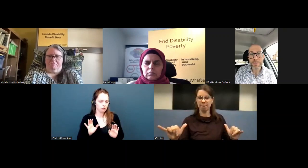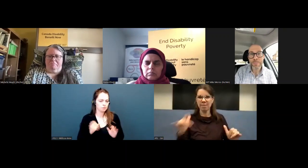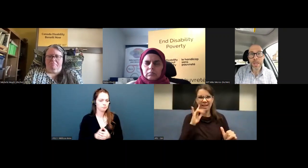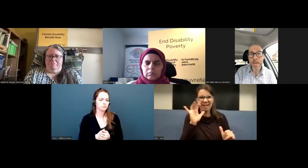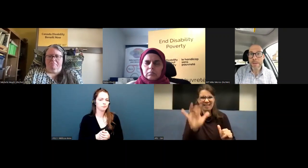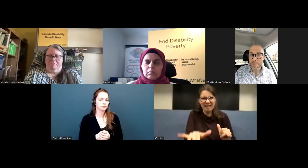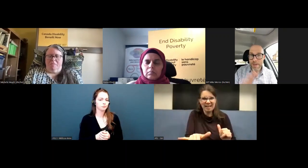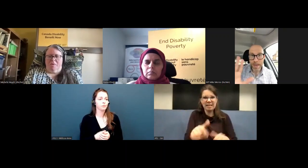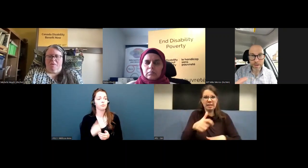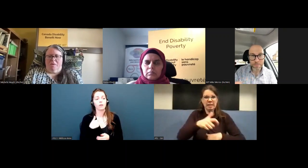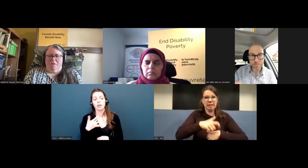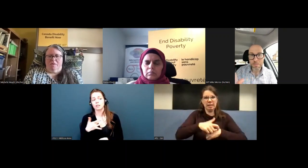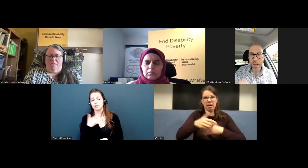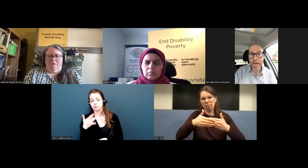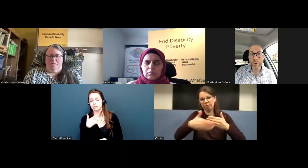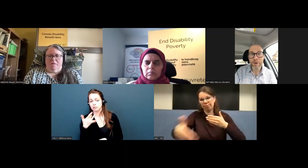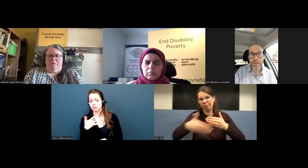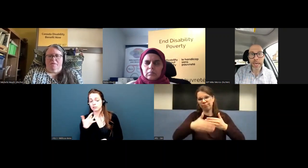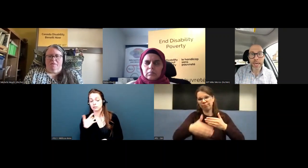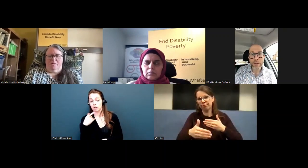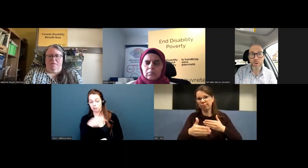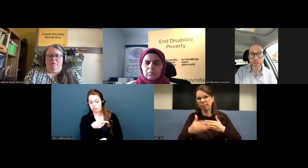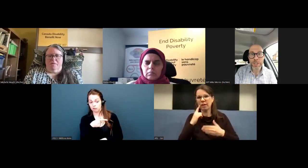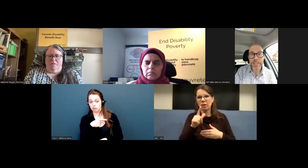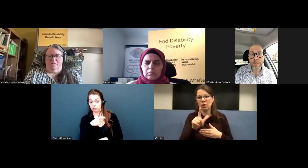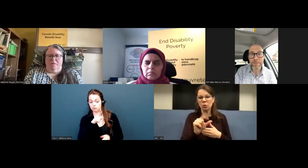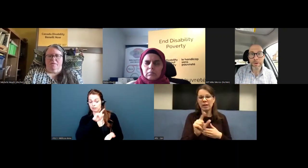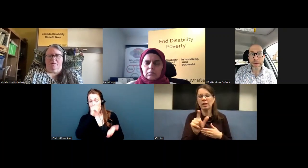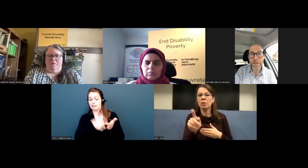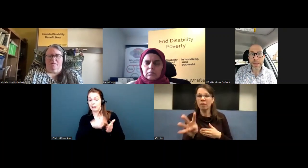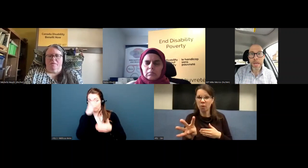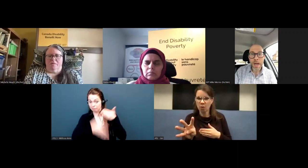I UNDERSTAND THAT'S WHERE SHE'S COMING FROM.